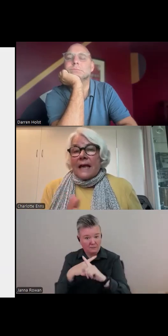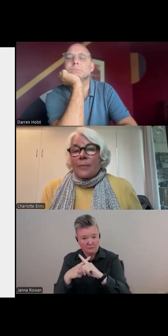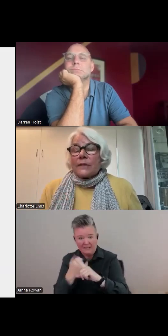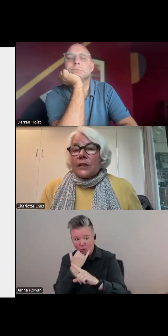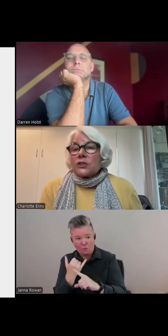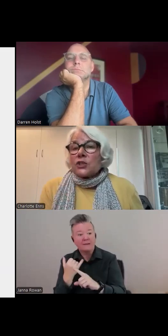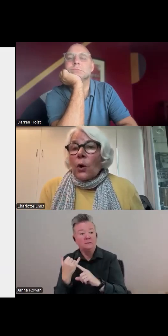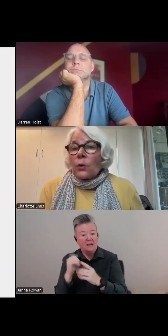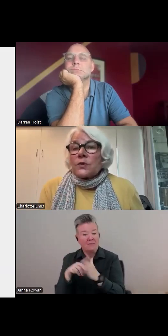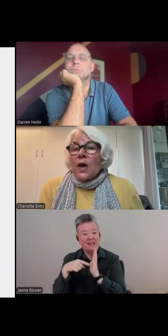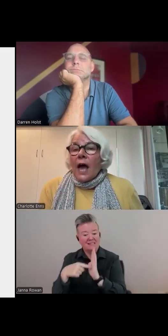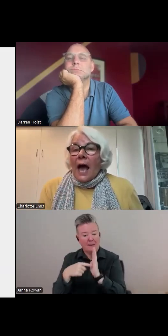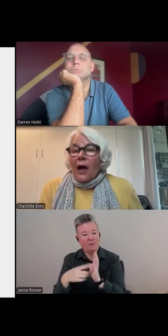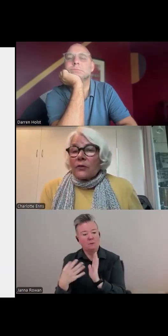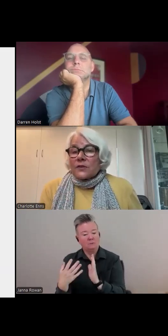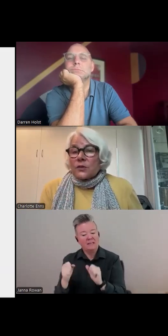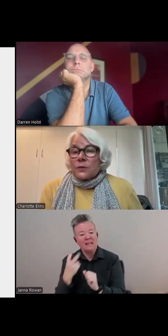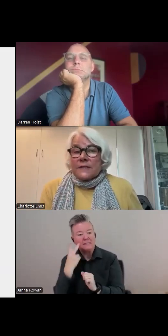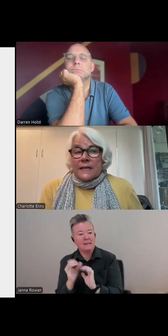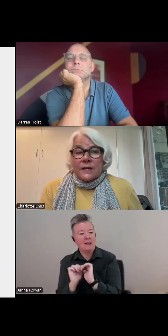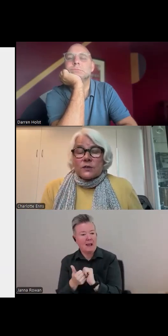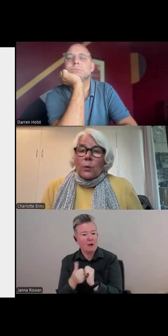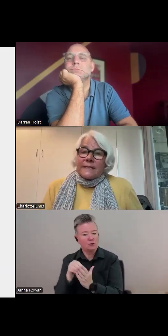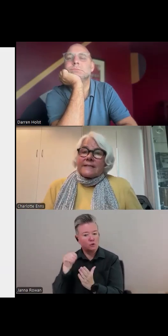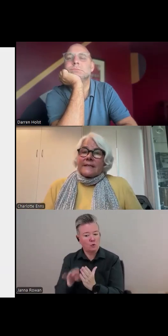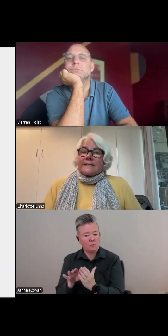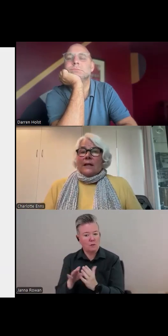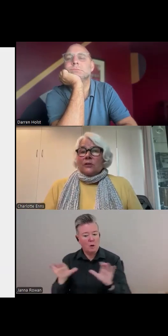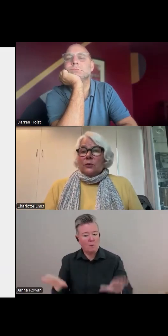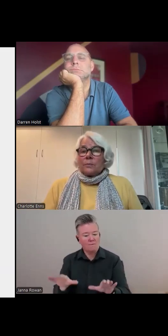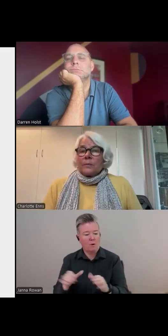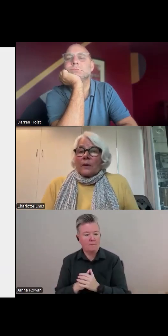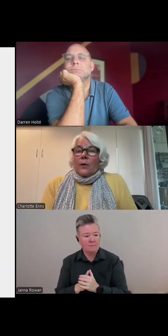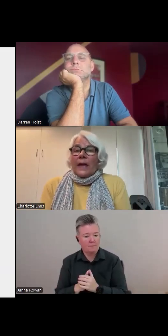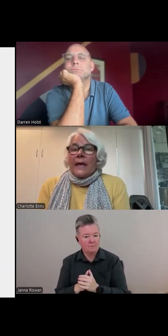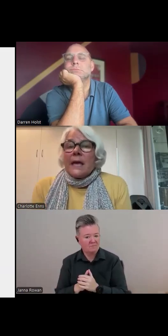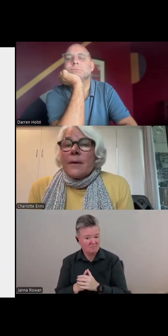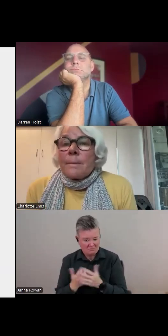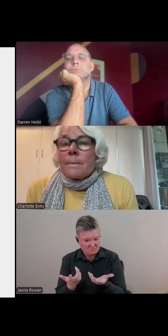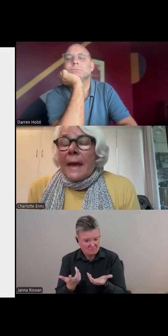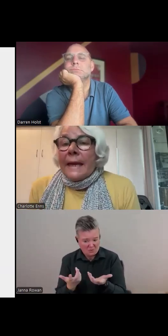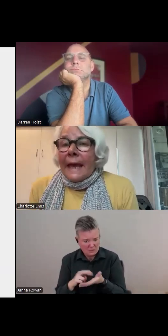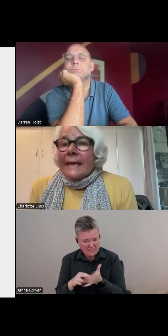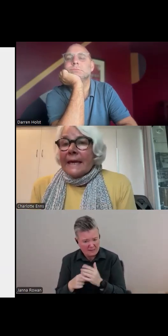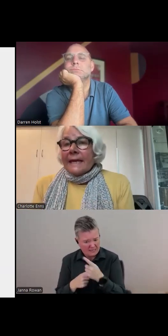And this sample here shows how this student did. So what does this tell you, okay?